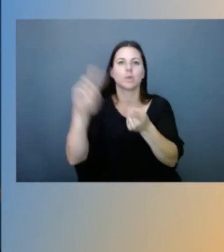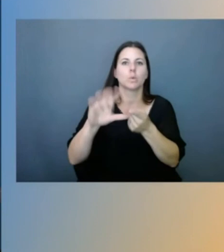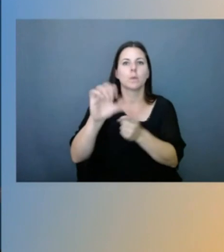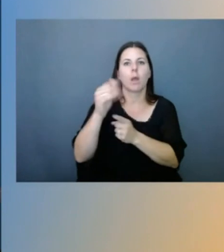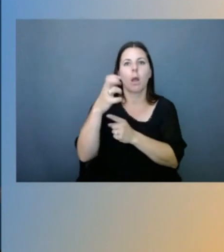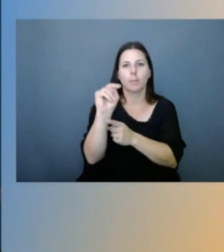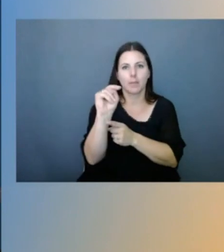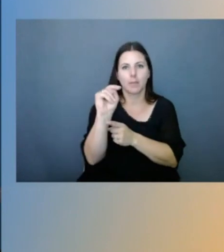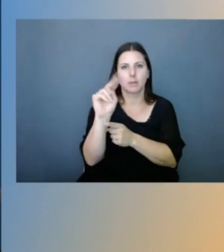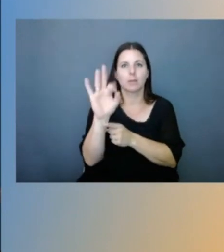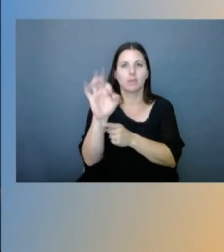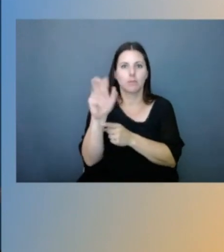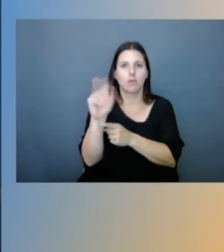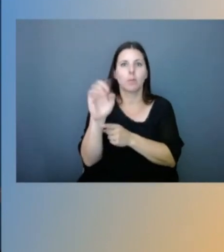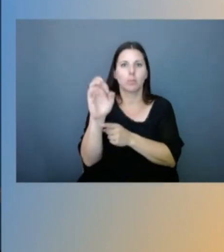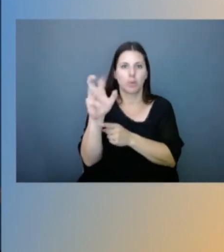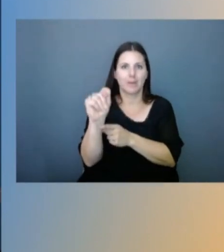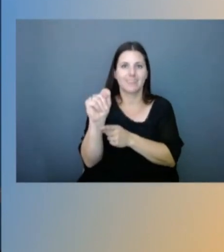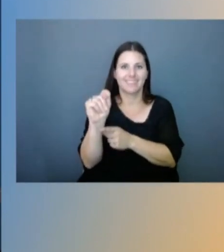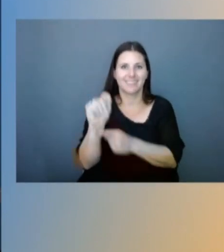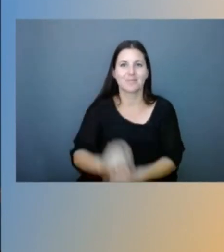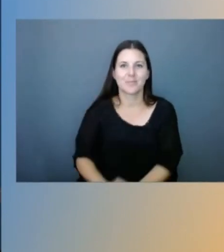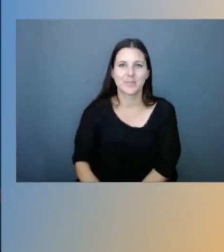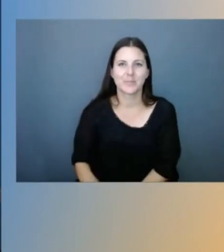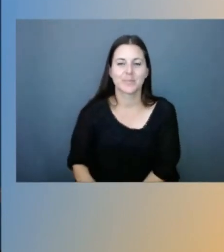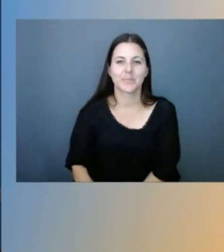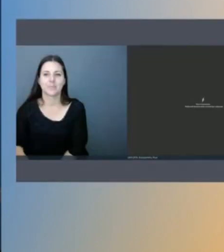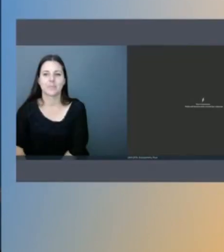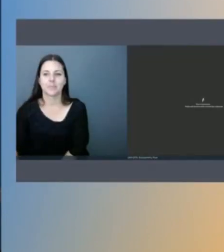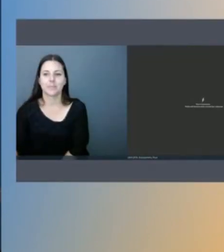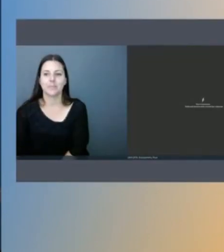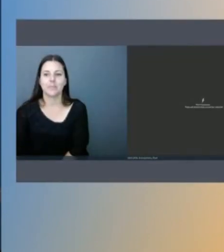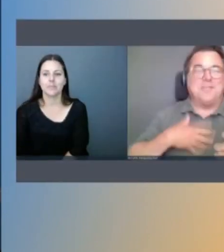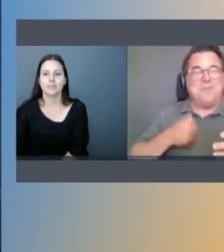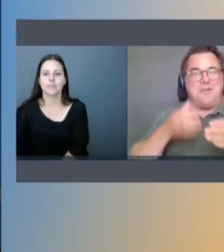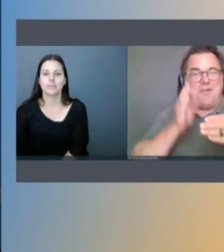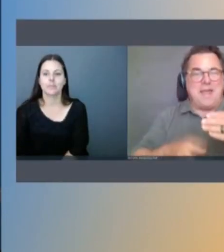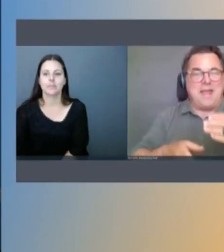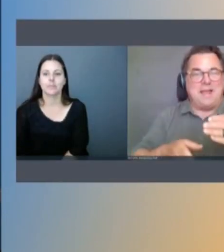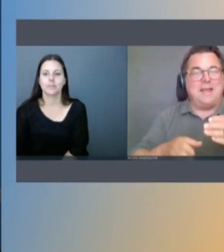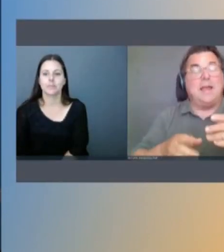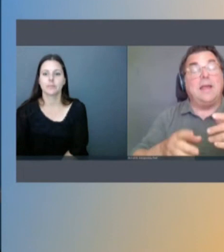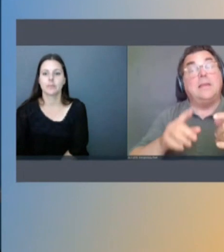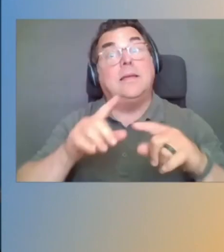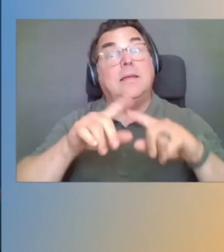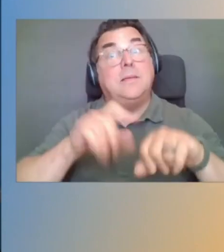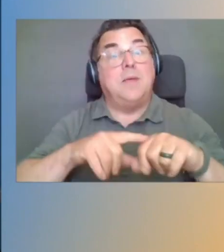So that's what I would really like to, and then, I want to shout out for AWS Professional Services